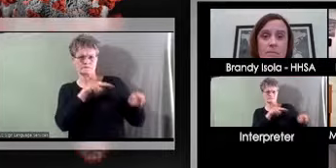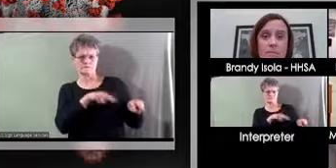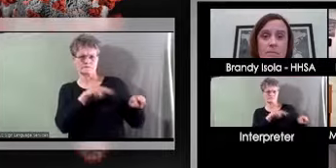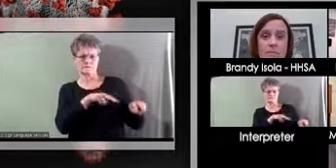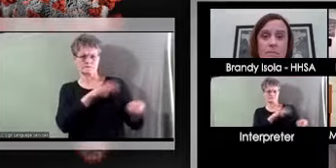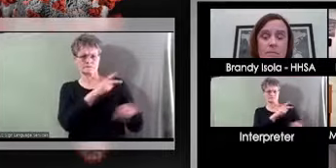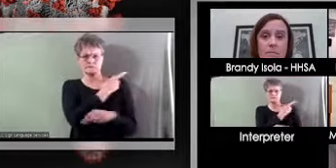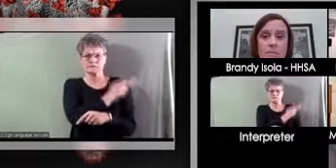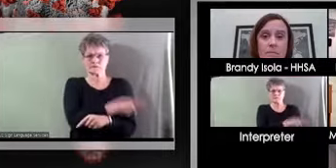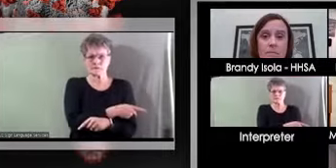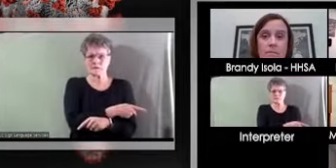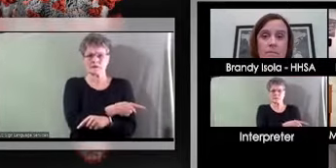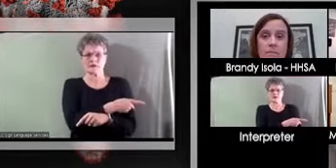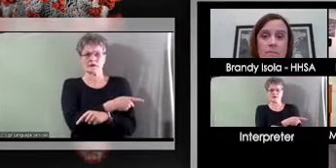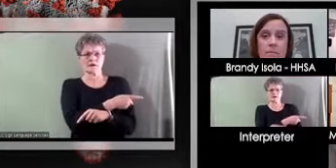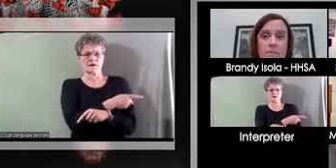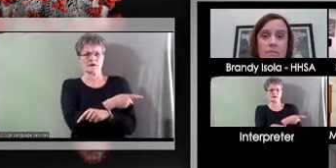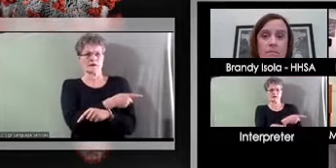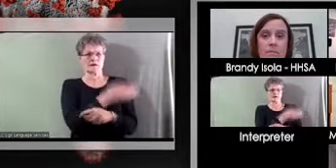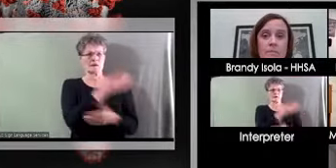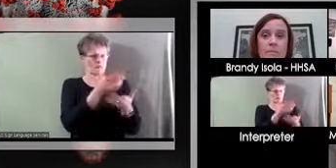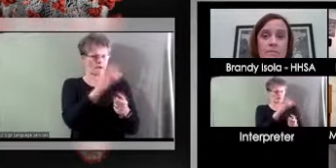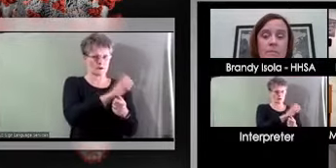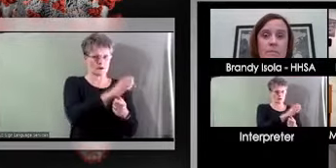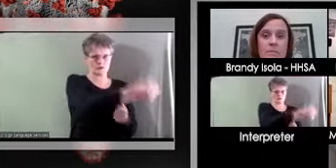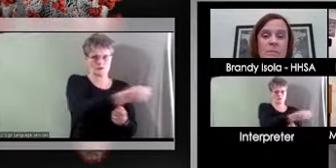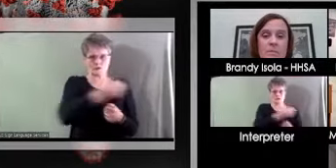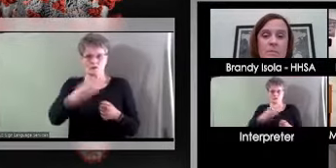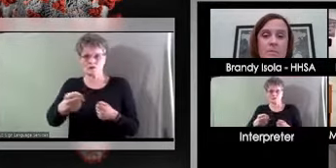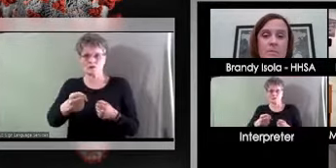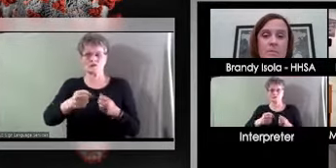to implement some of our alternate care sites.